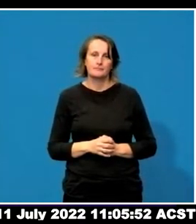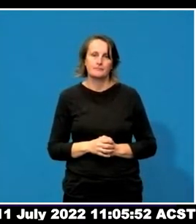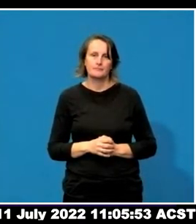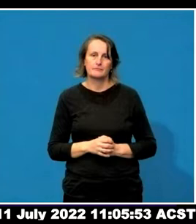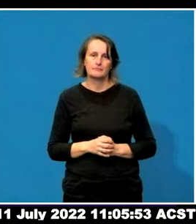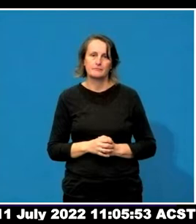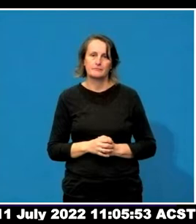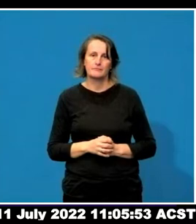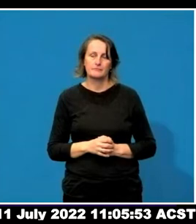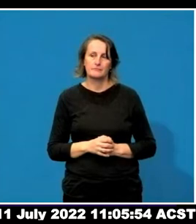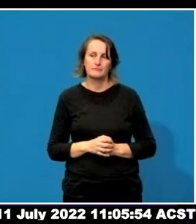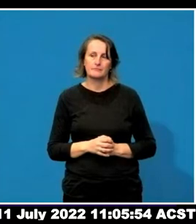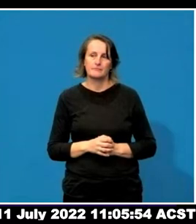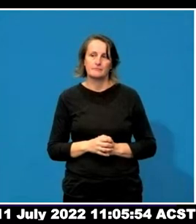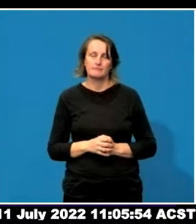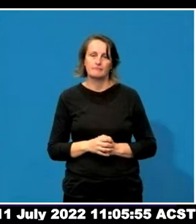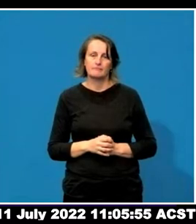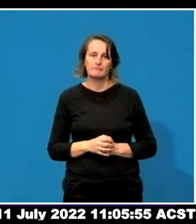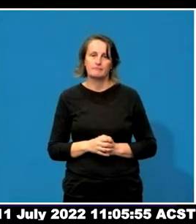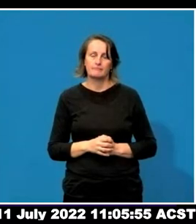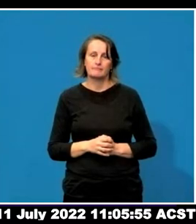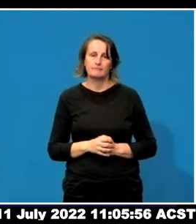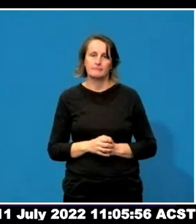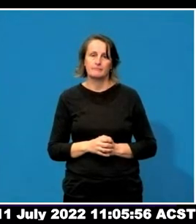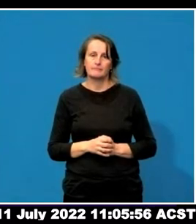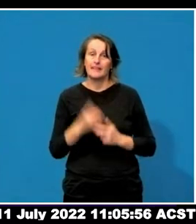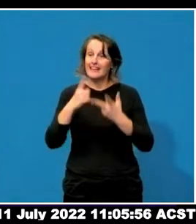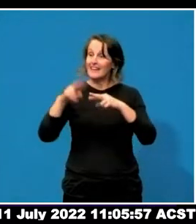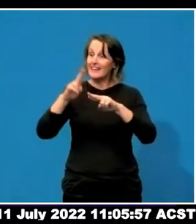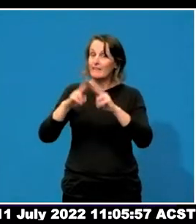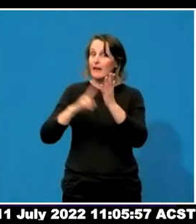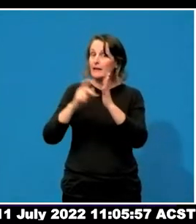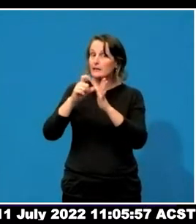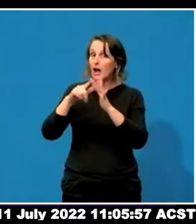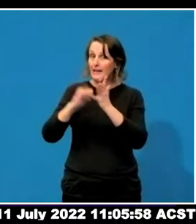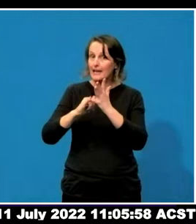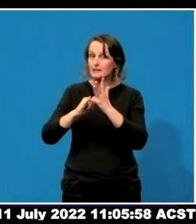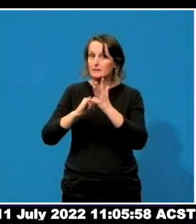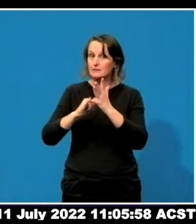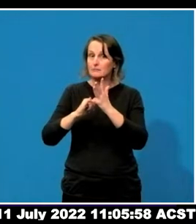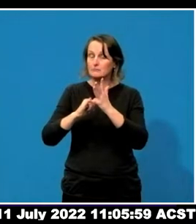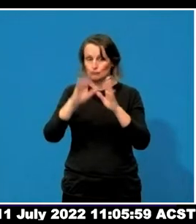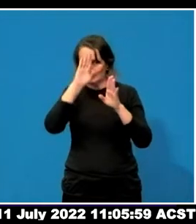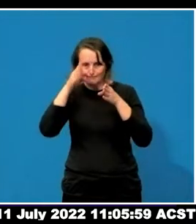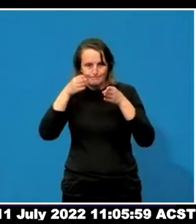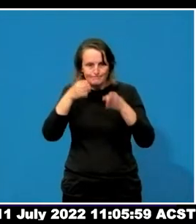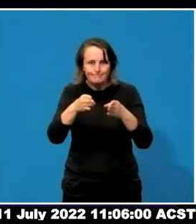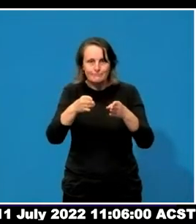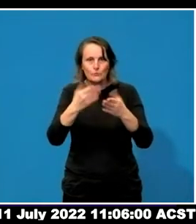approach would not only be more effective for the people concerned but may, in fact, be